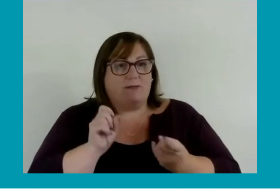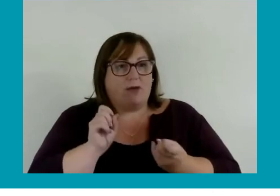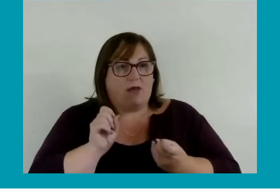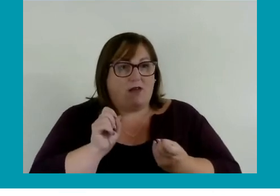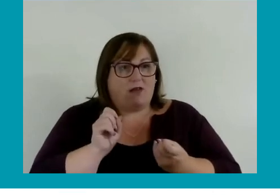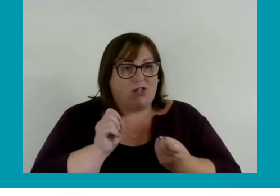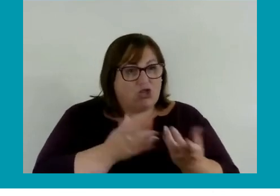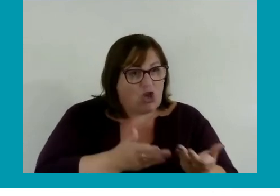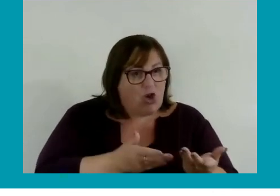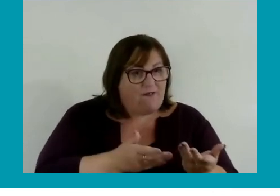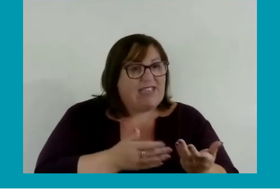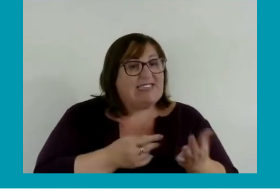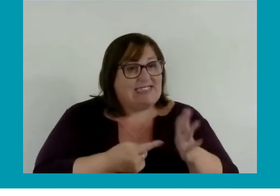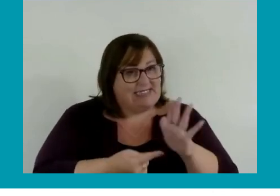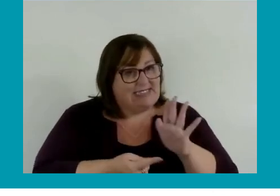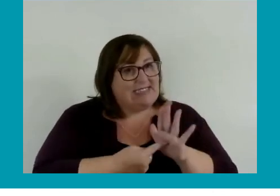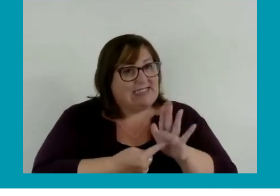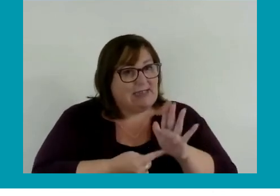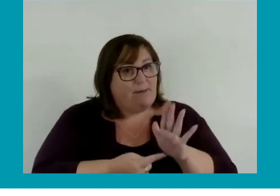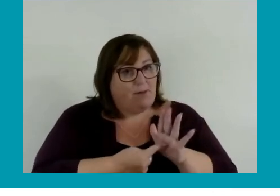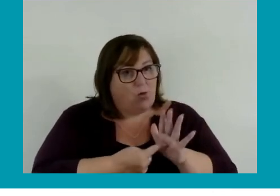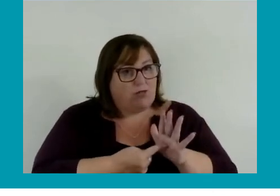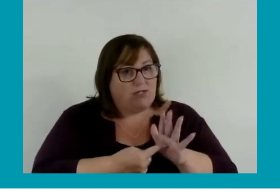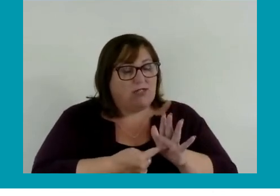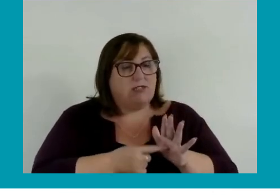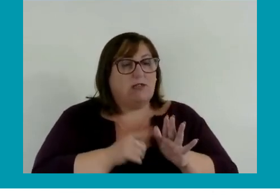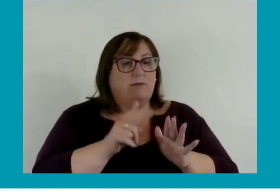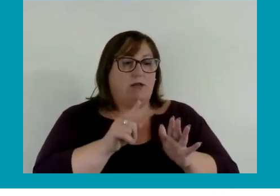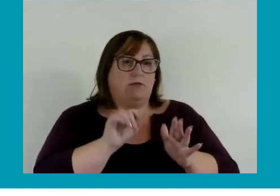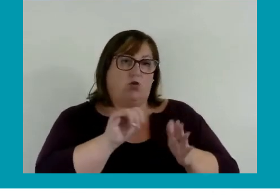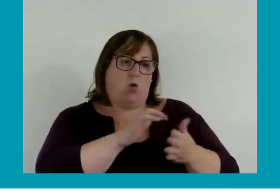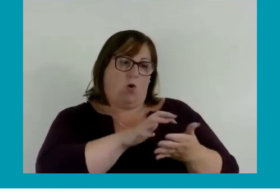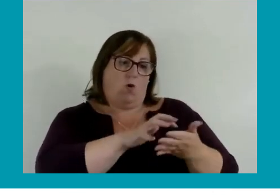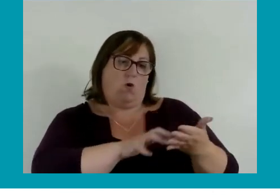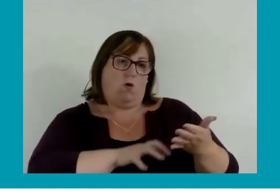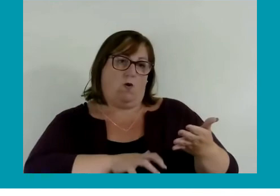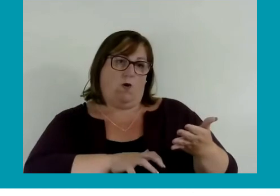i'd say just call make it really clear either on your application for more cv and what it is that